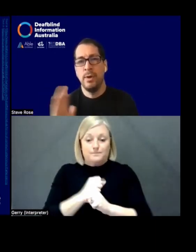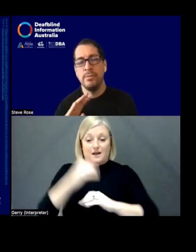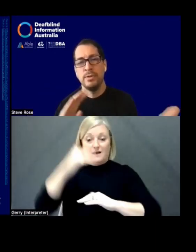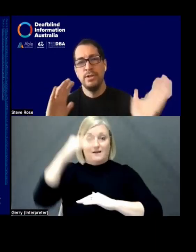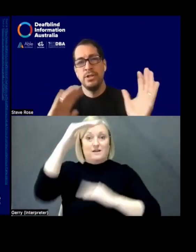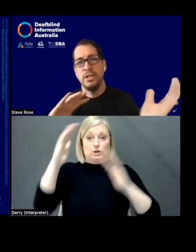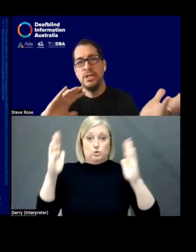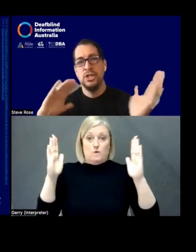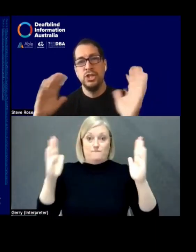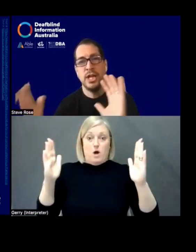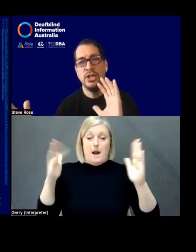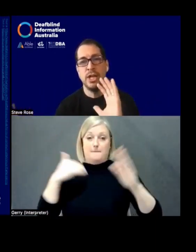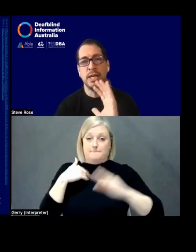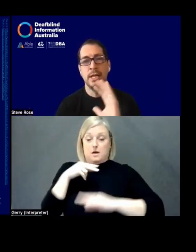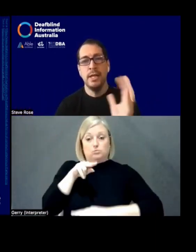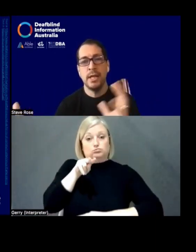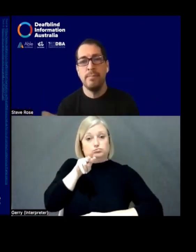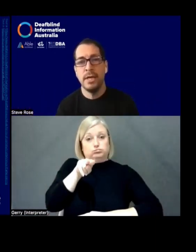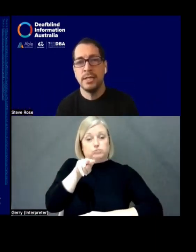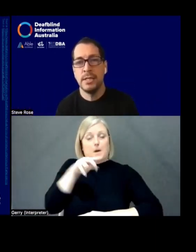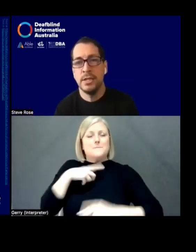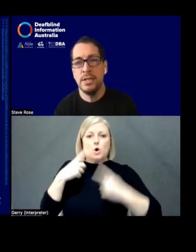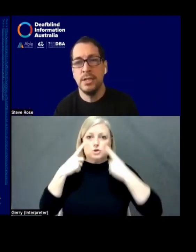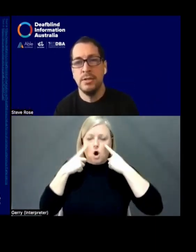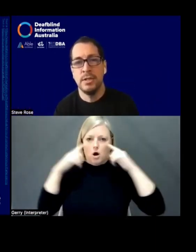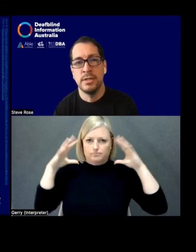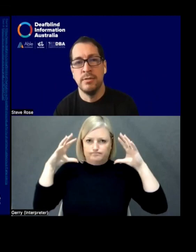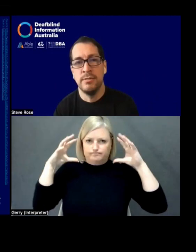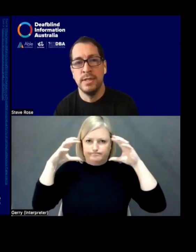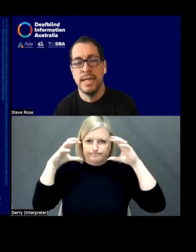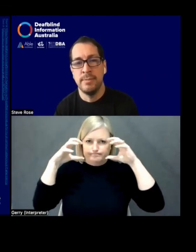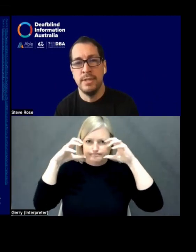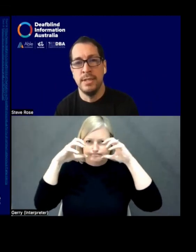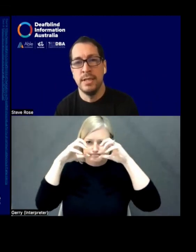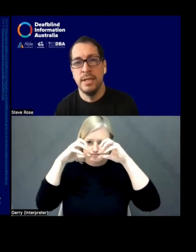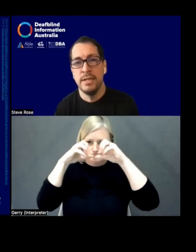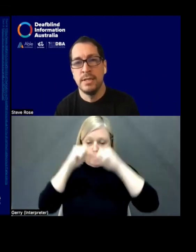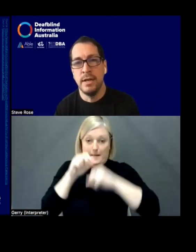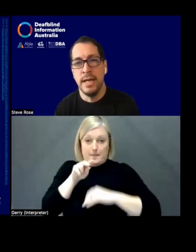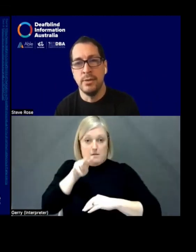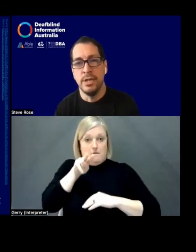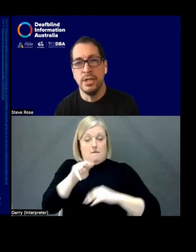If people's vision is changing, they might start to use an adapted sign language.